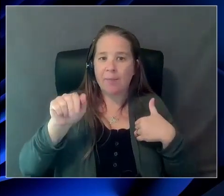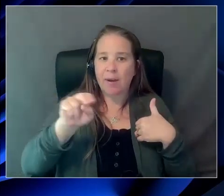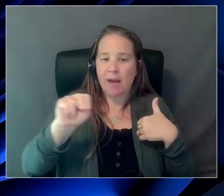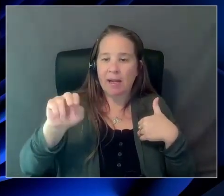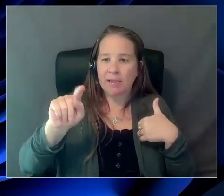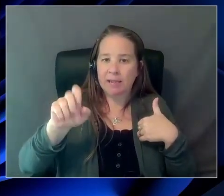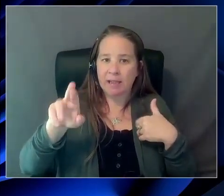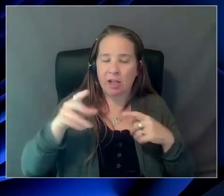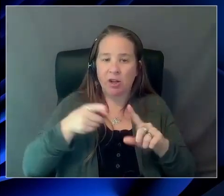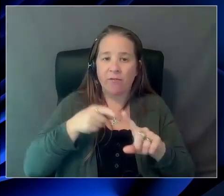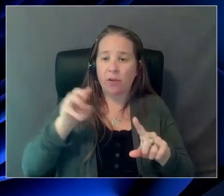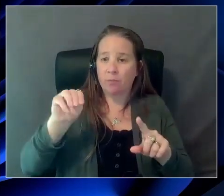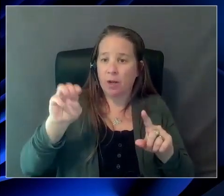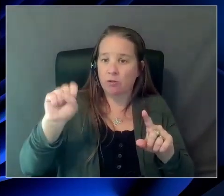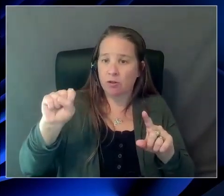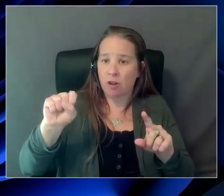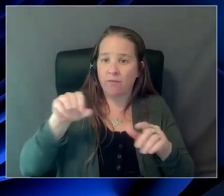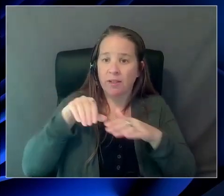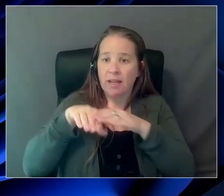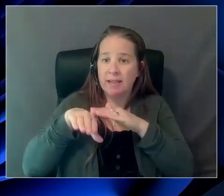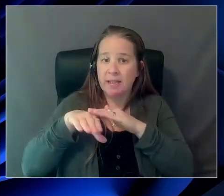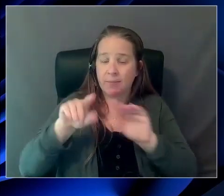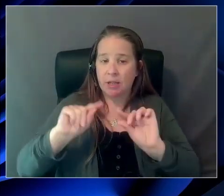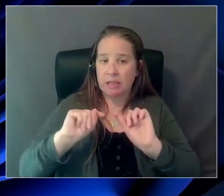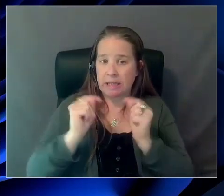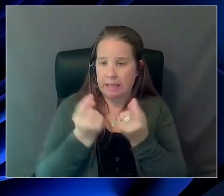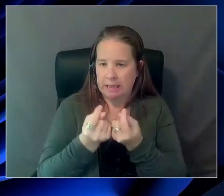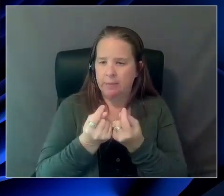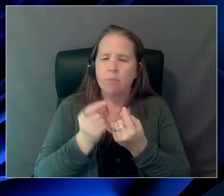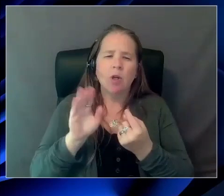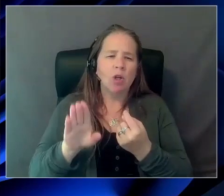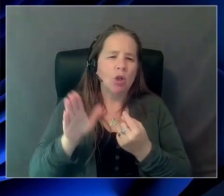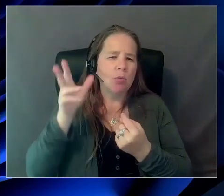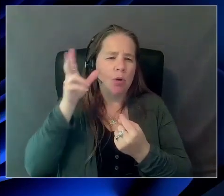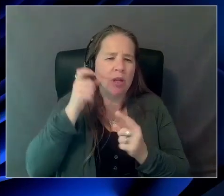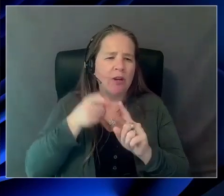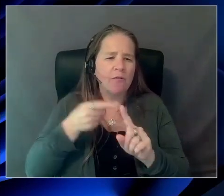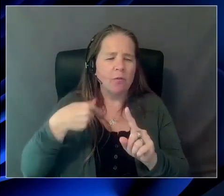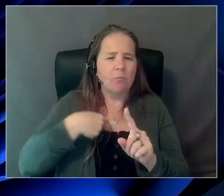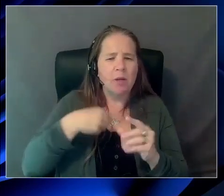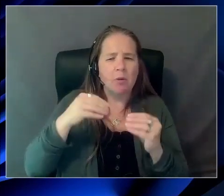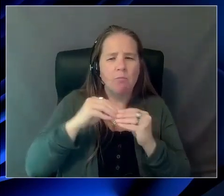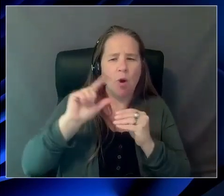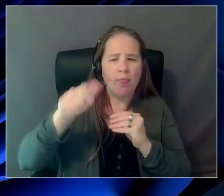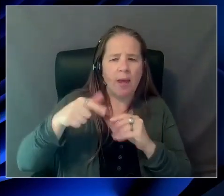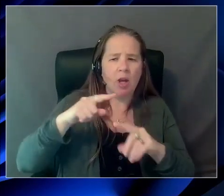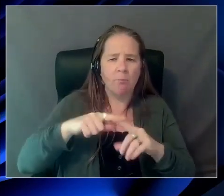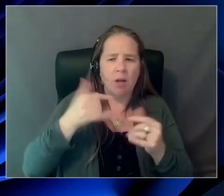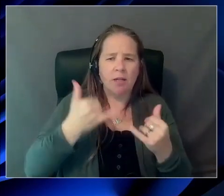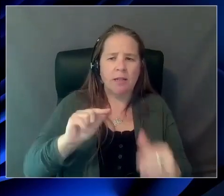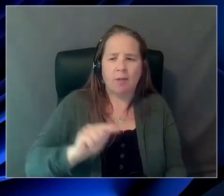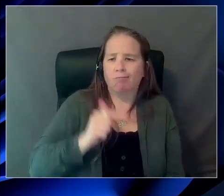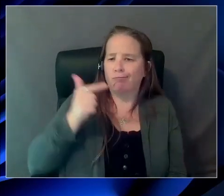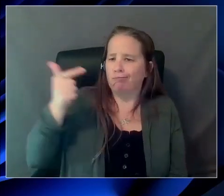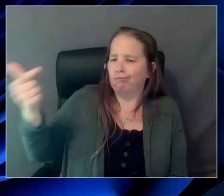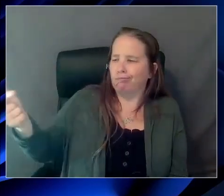I am from Microsoft accessibility team. You’ll hear from me more, but I'm going to stop for now and pass it over to Jeff.